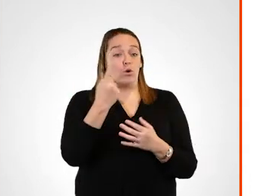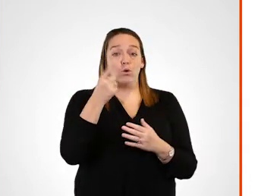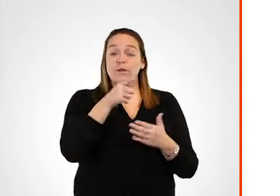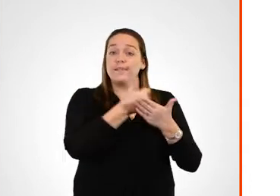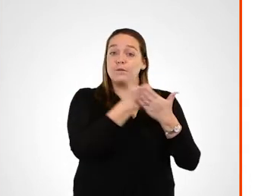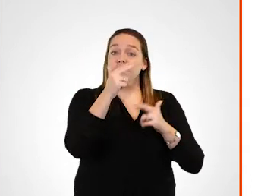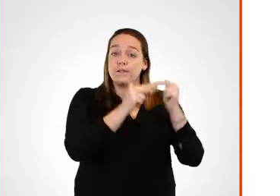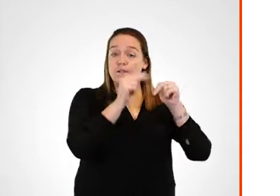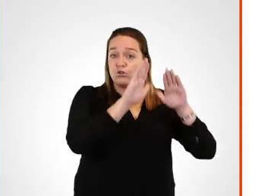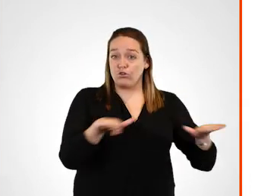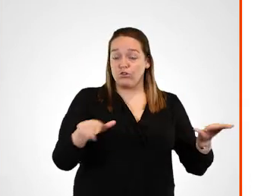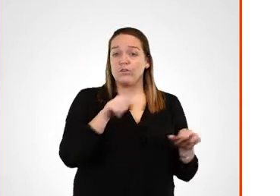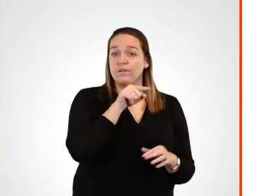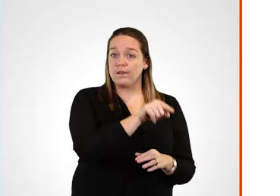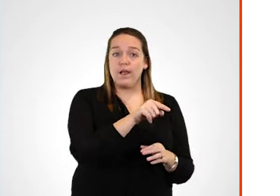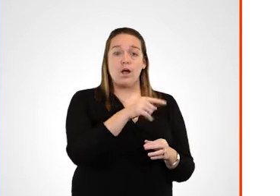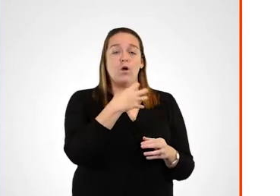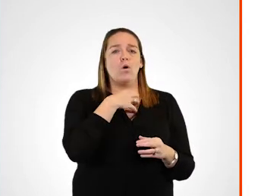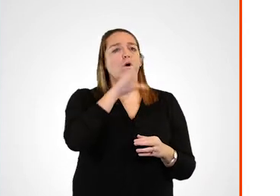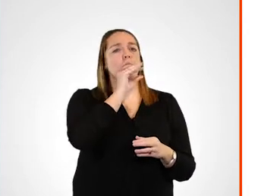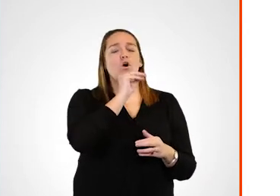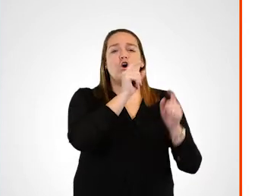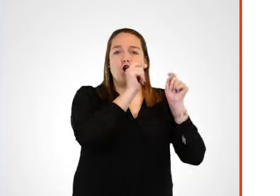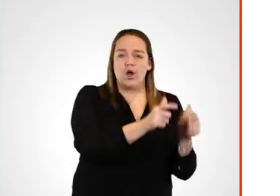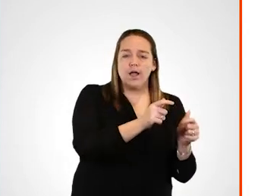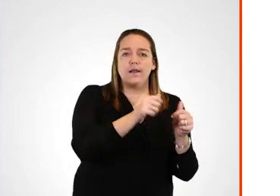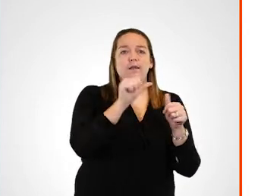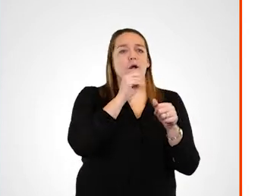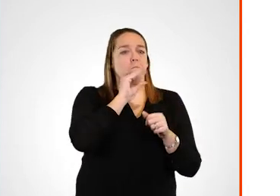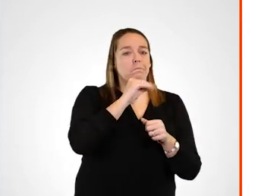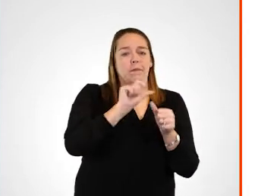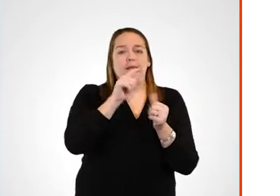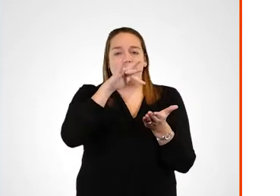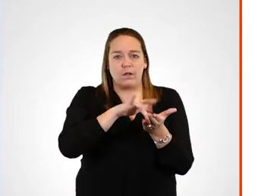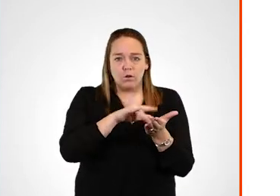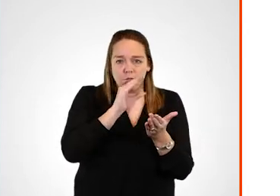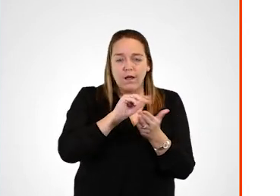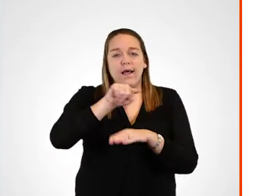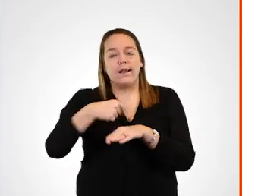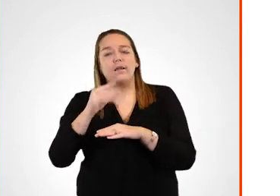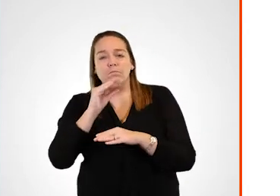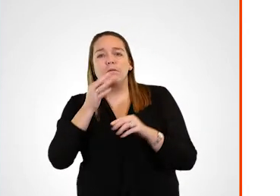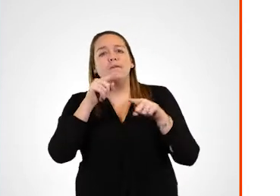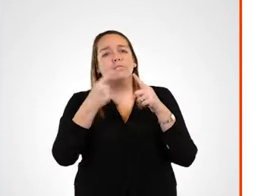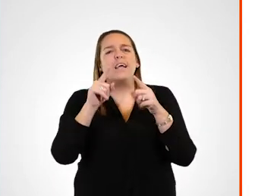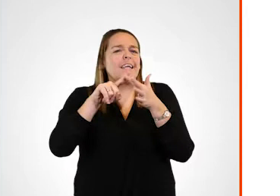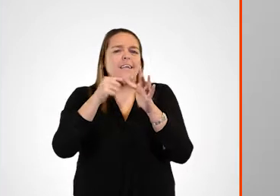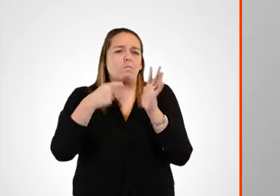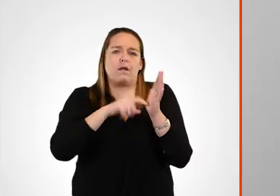kids produce the early better than the middle, better than the late, which is what we expected. It's the typical pattern.